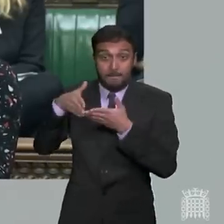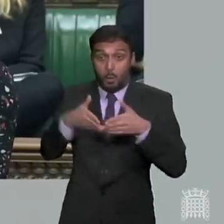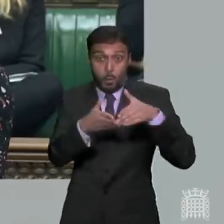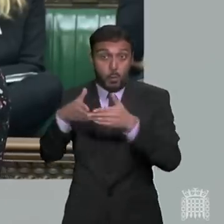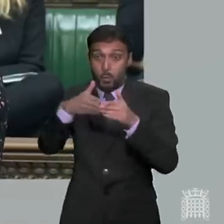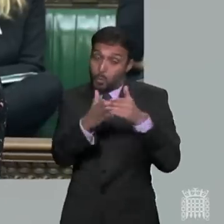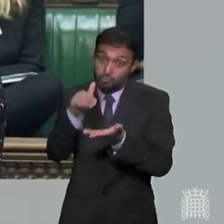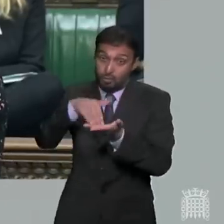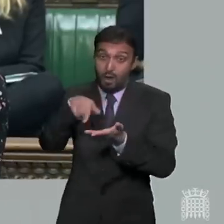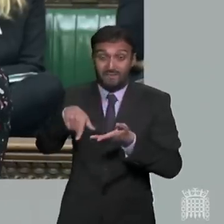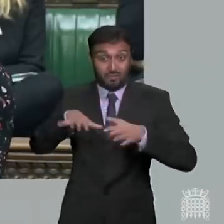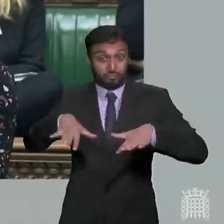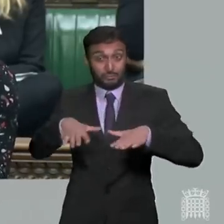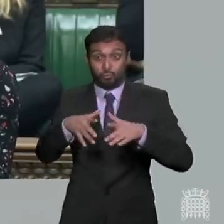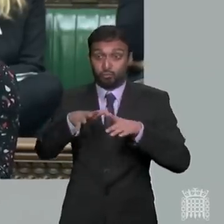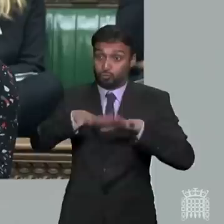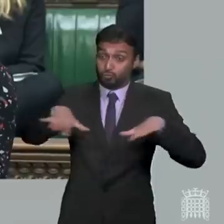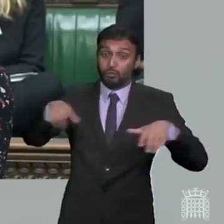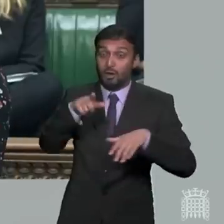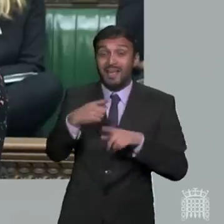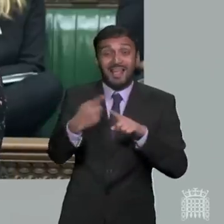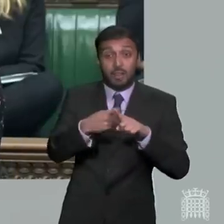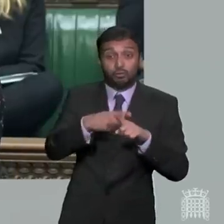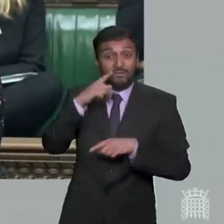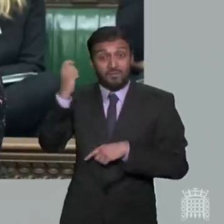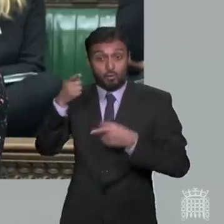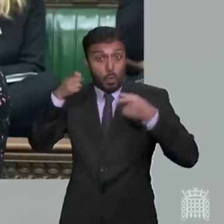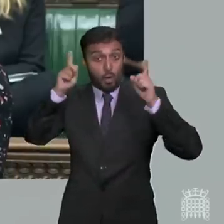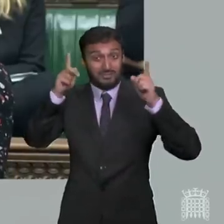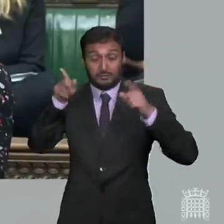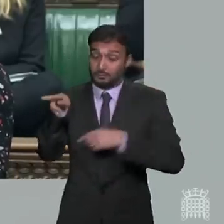authorities knew that it was in distress for a very long time.